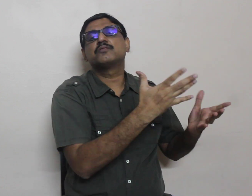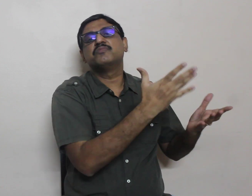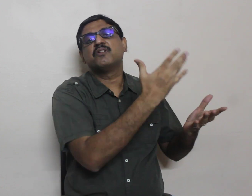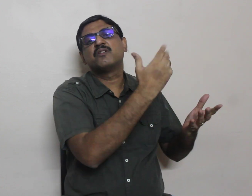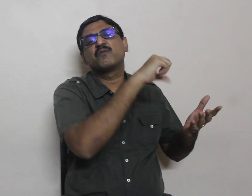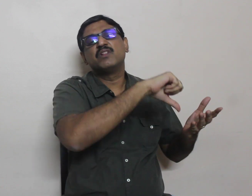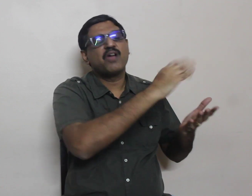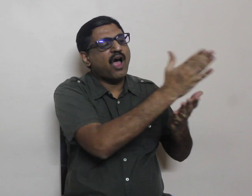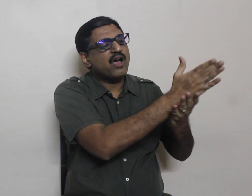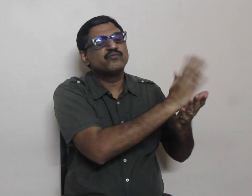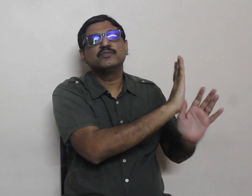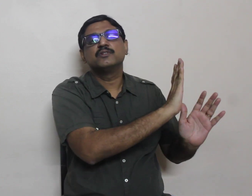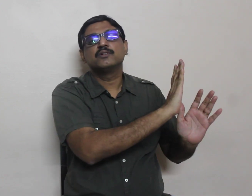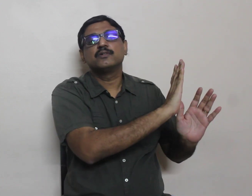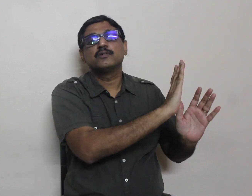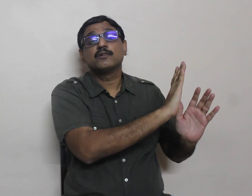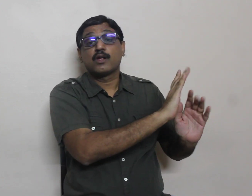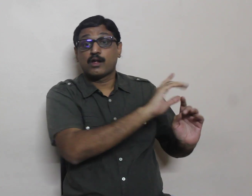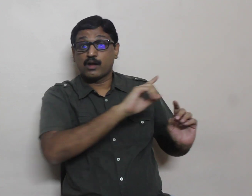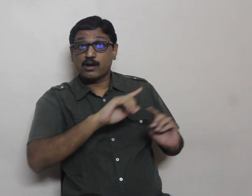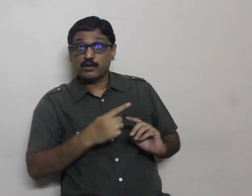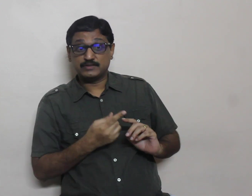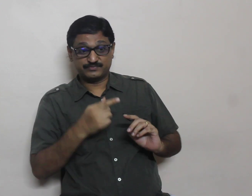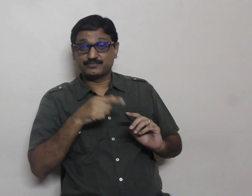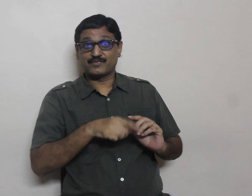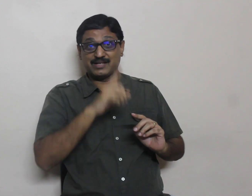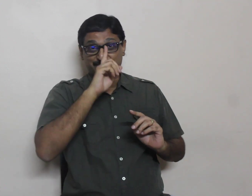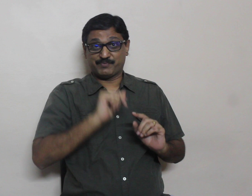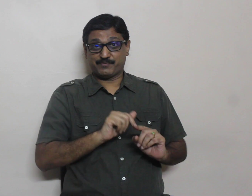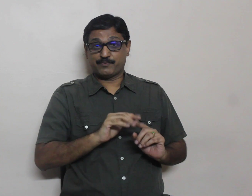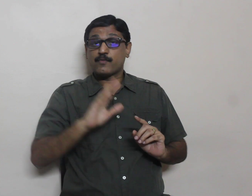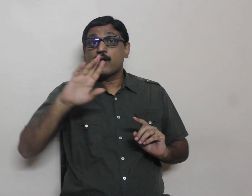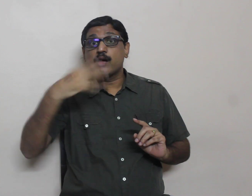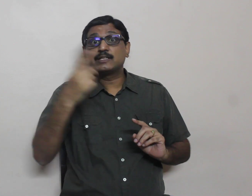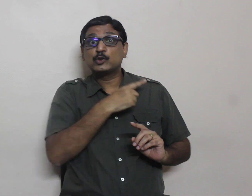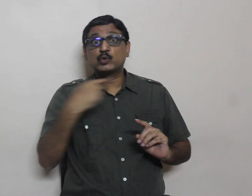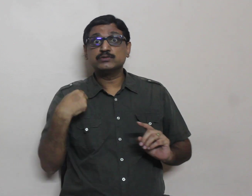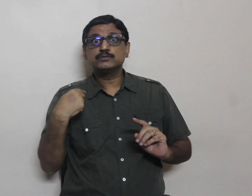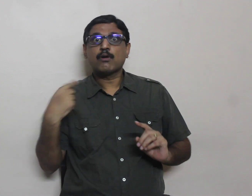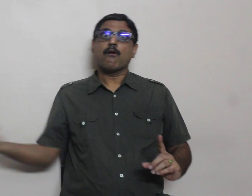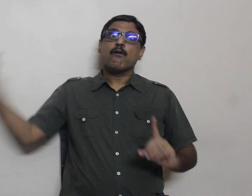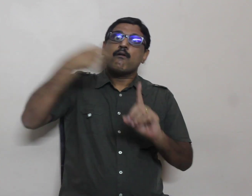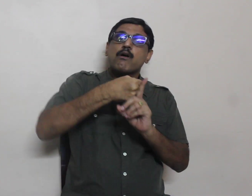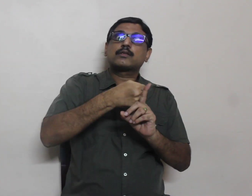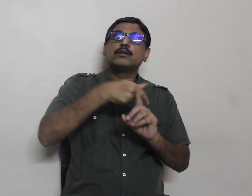But it failed and could capture only some parts of France.